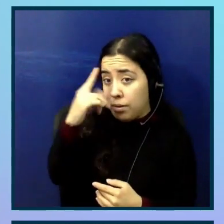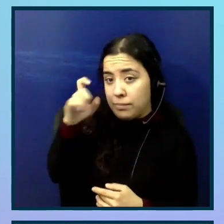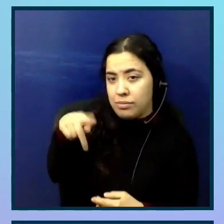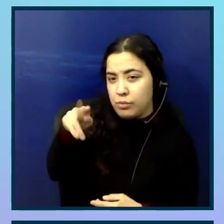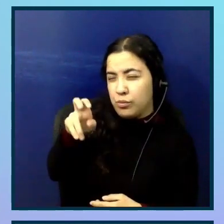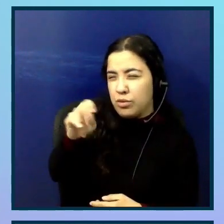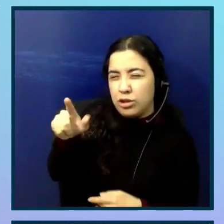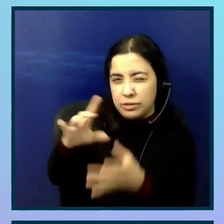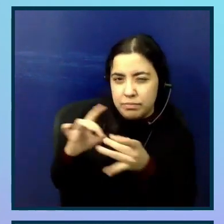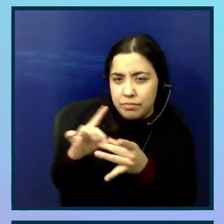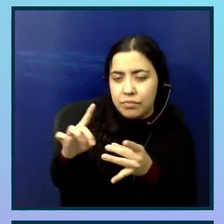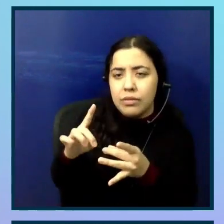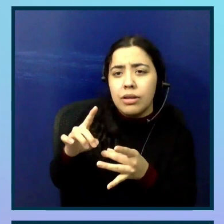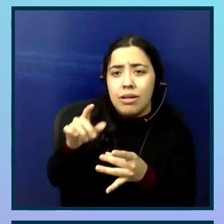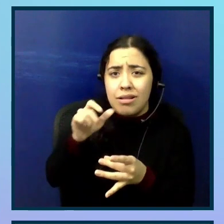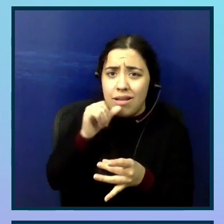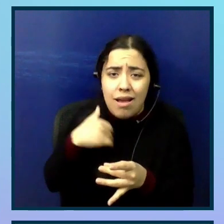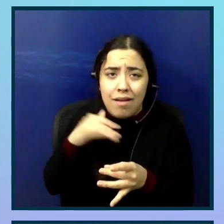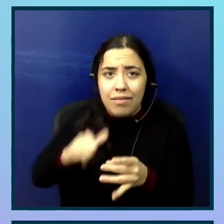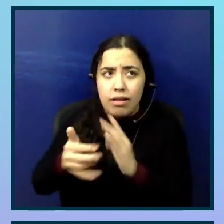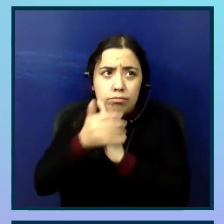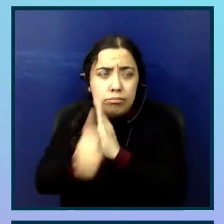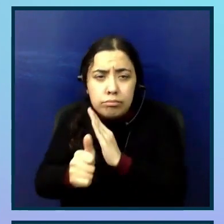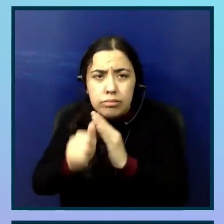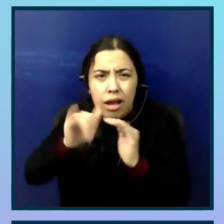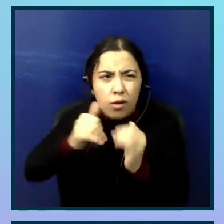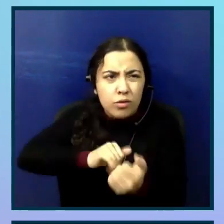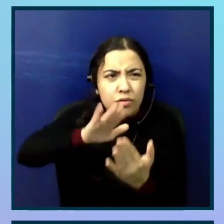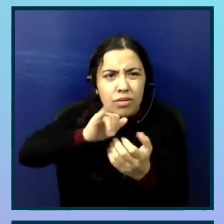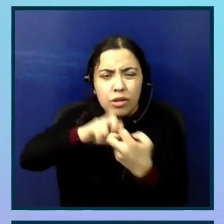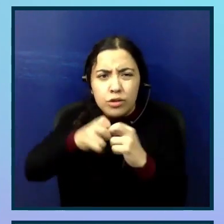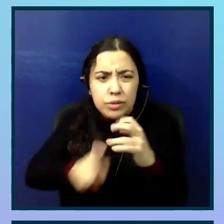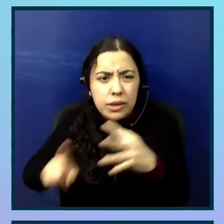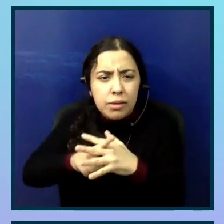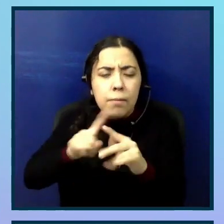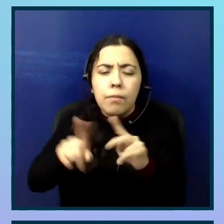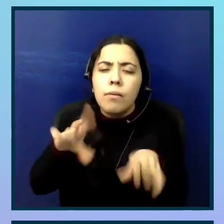to fully address everything, but it was also an opportunity to help these teams